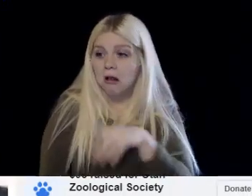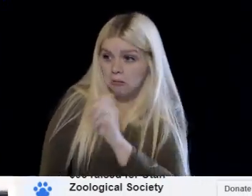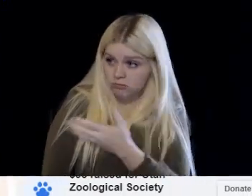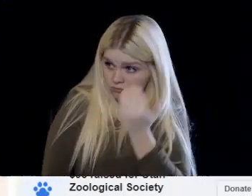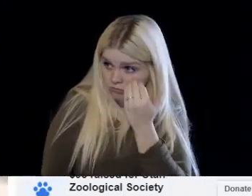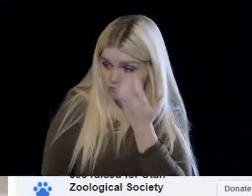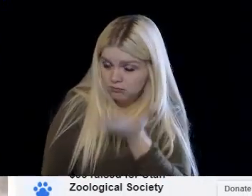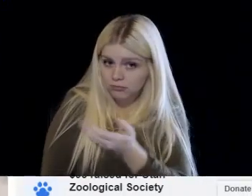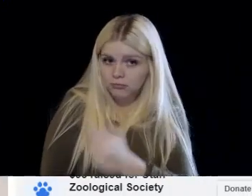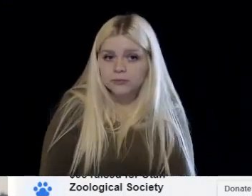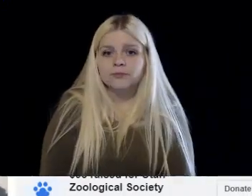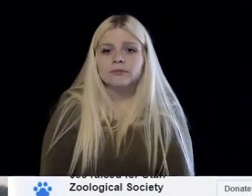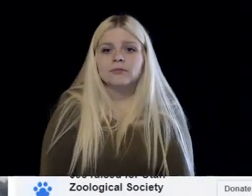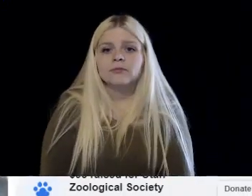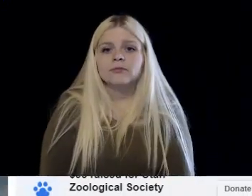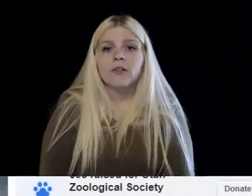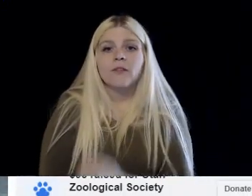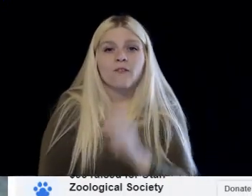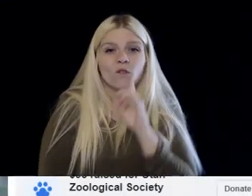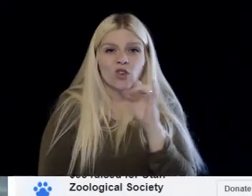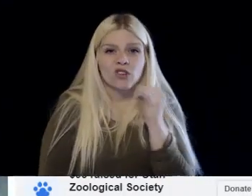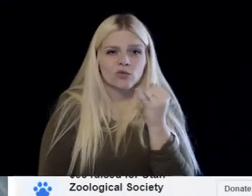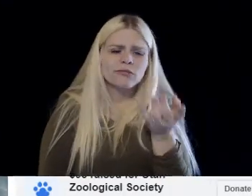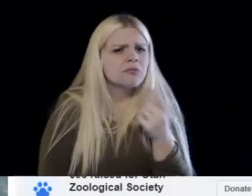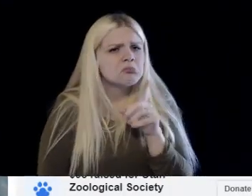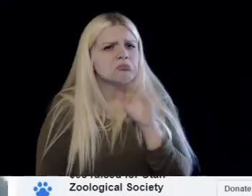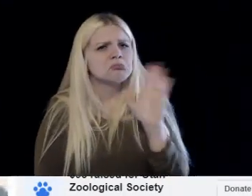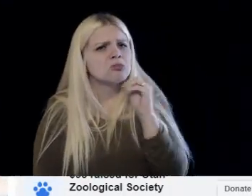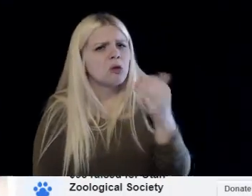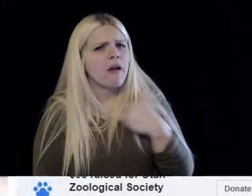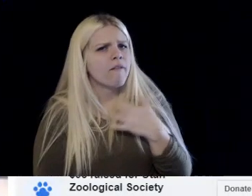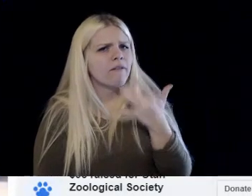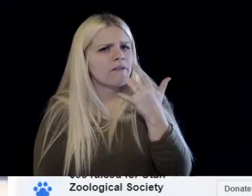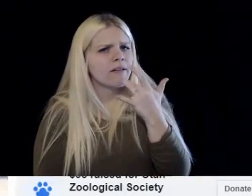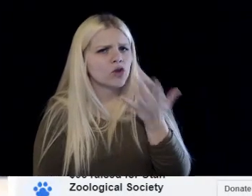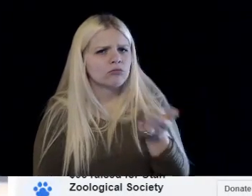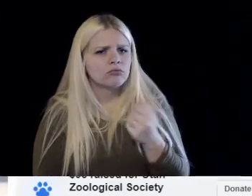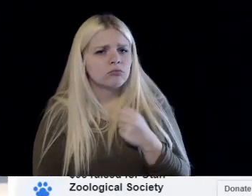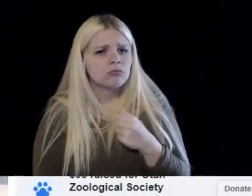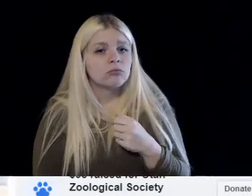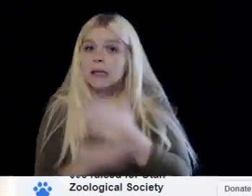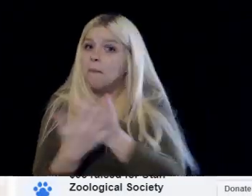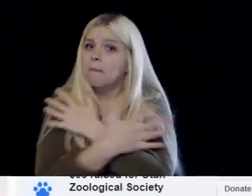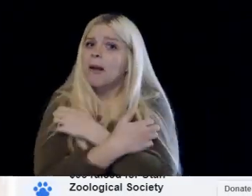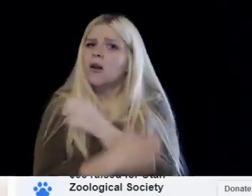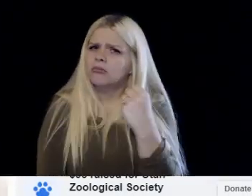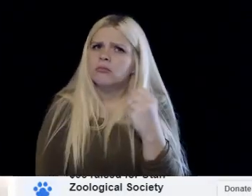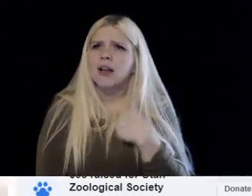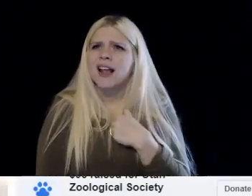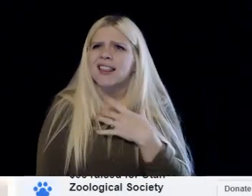Michelle: The seals and sea lions don't really have a favorite flavor. Some of the bears, I think, just like stronger flavor.